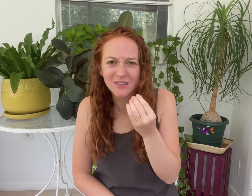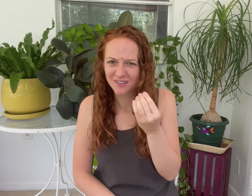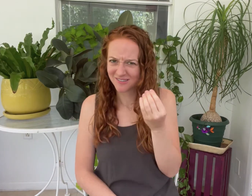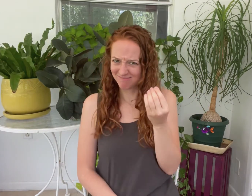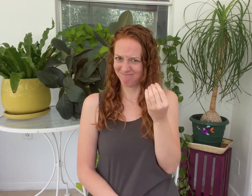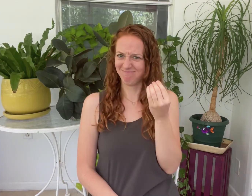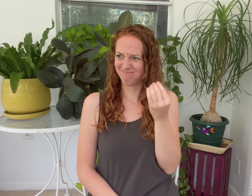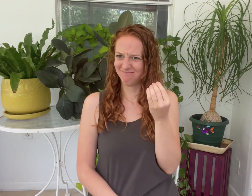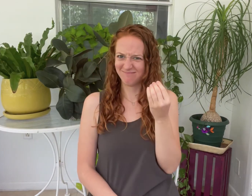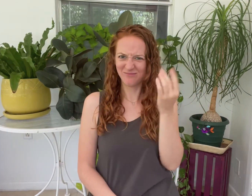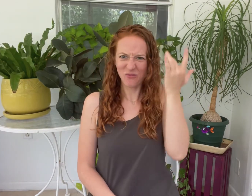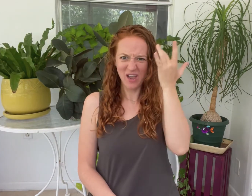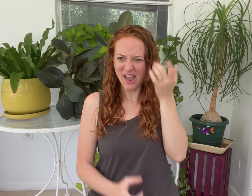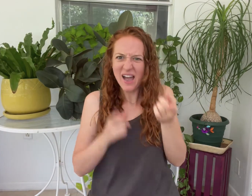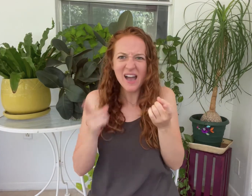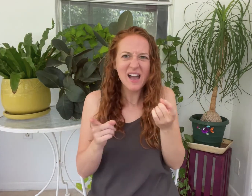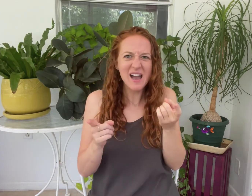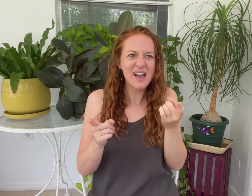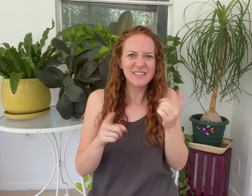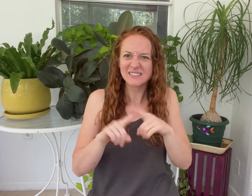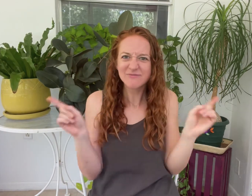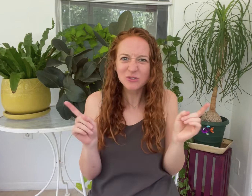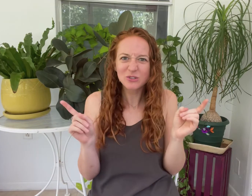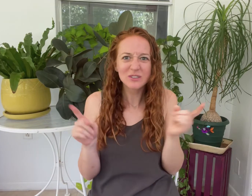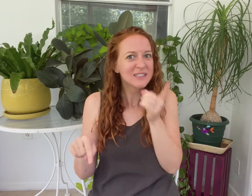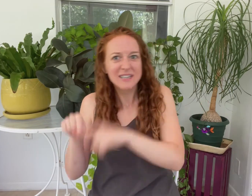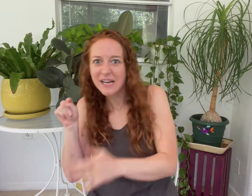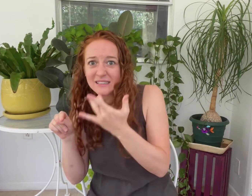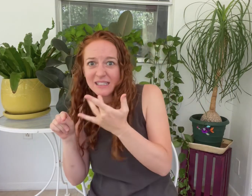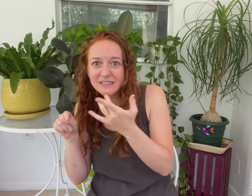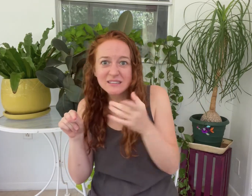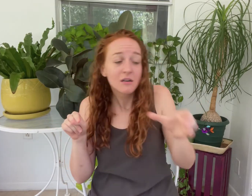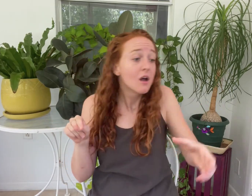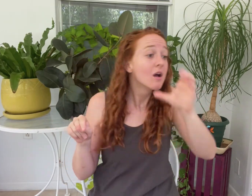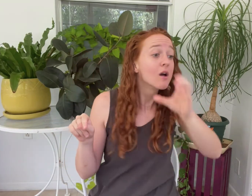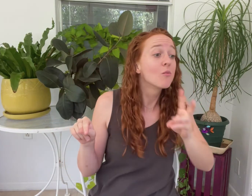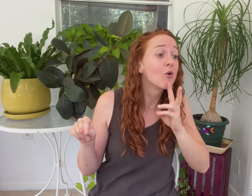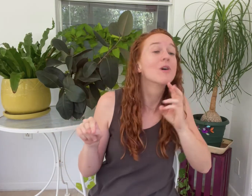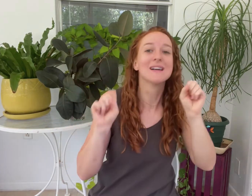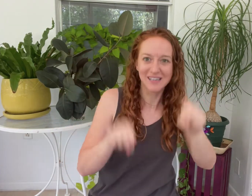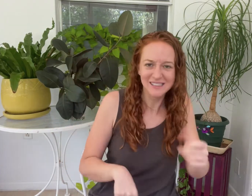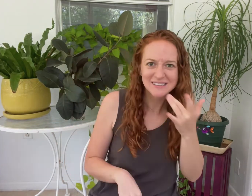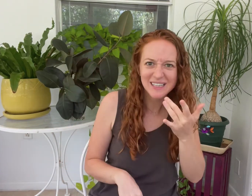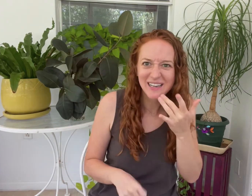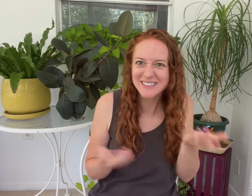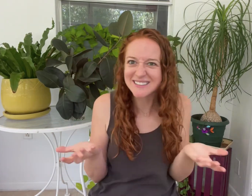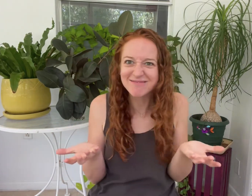Why is this happening?